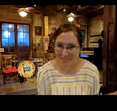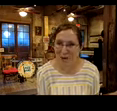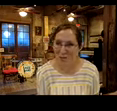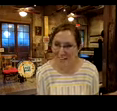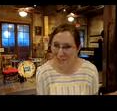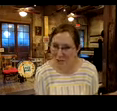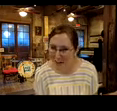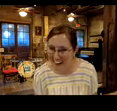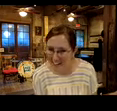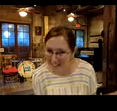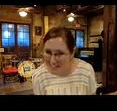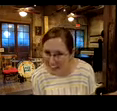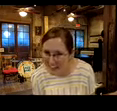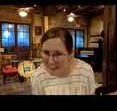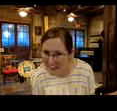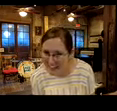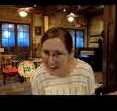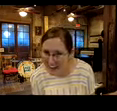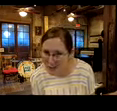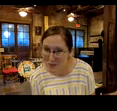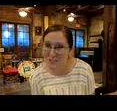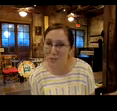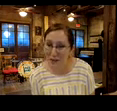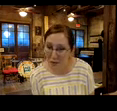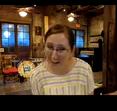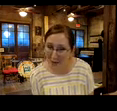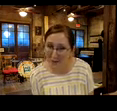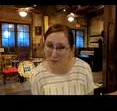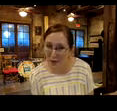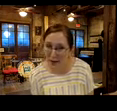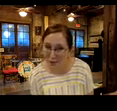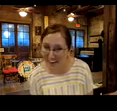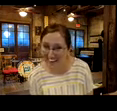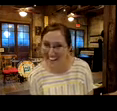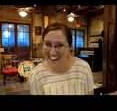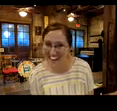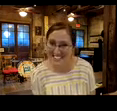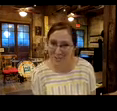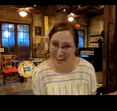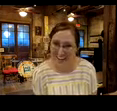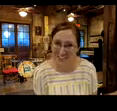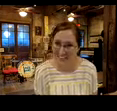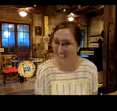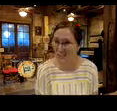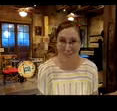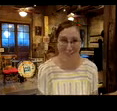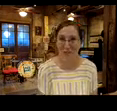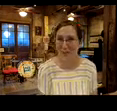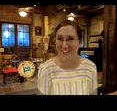Oh, that's a great I used to take a student to play piano as a brain break. Yes. It reactivated history to learn.